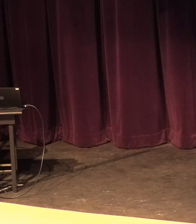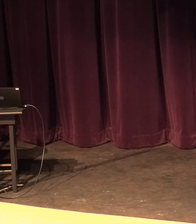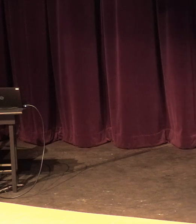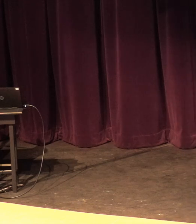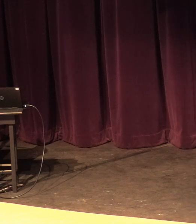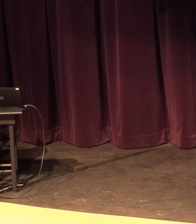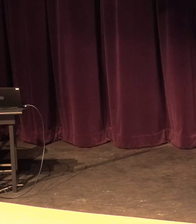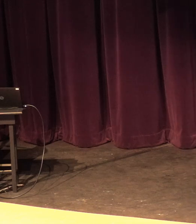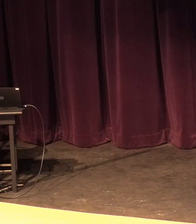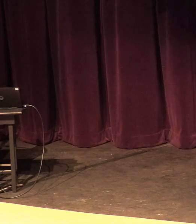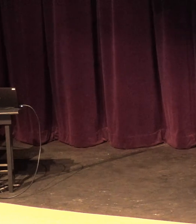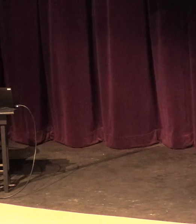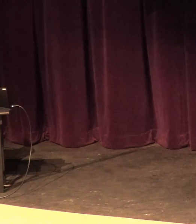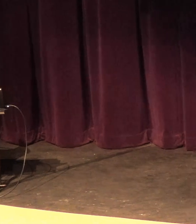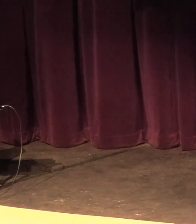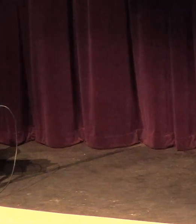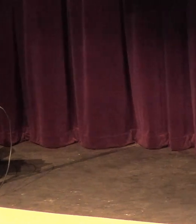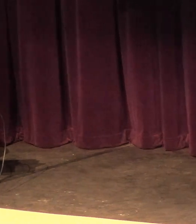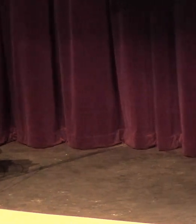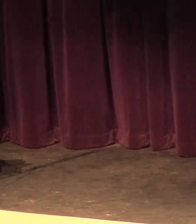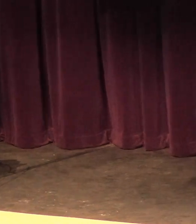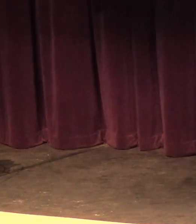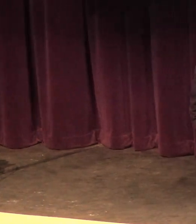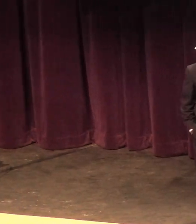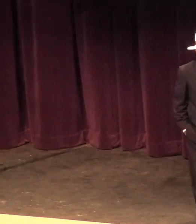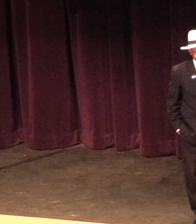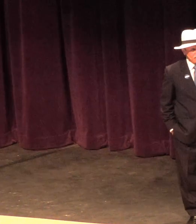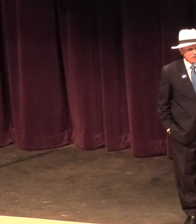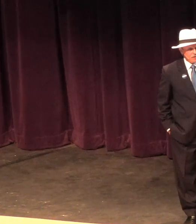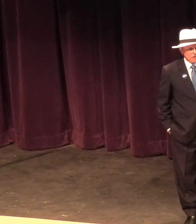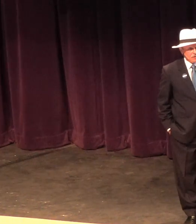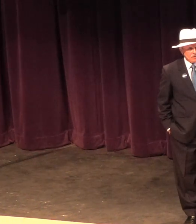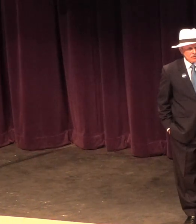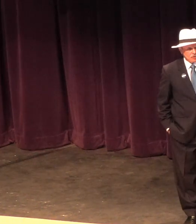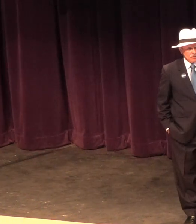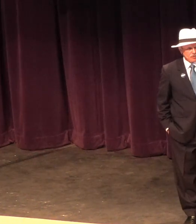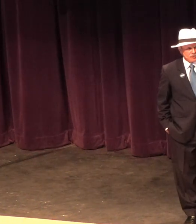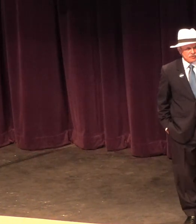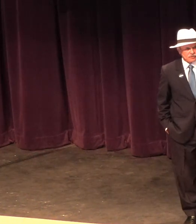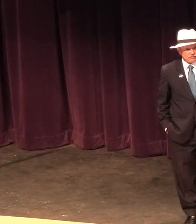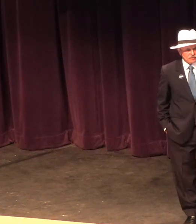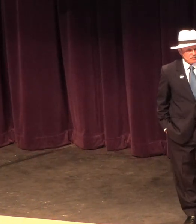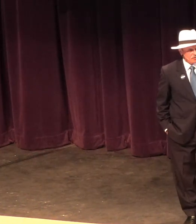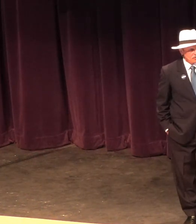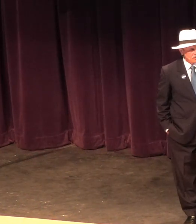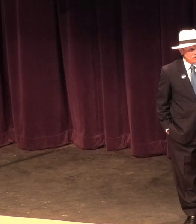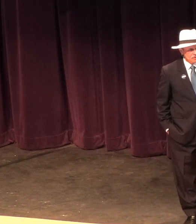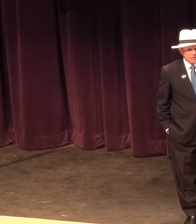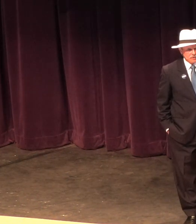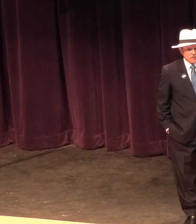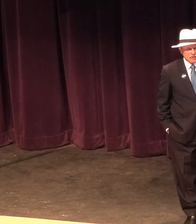So if you reflect, take politics out, reflect on you as an individual and transport yourself to a known city